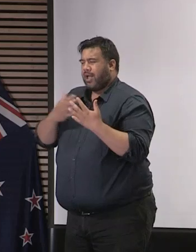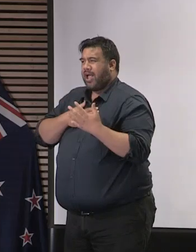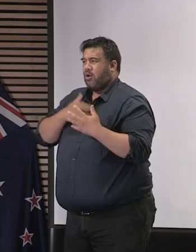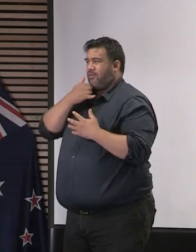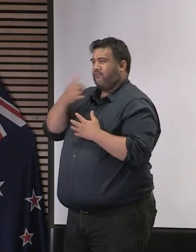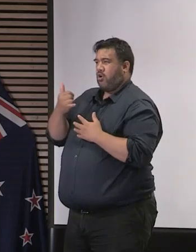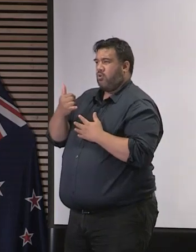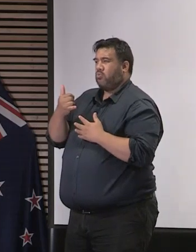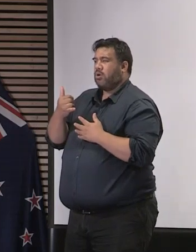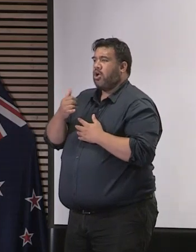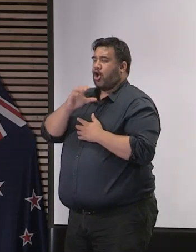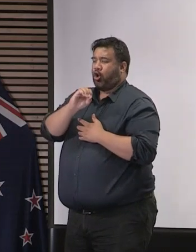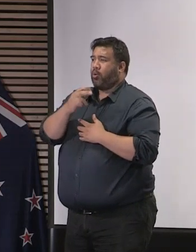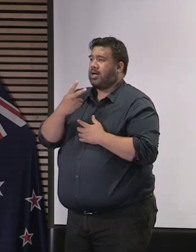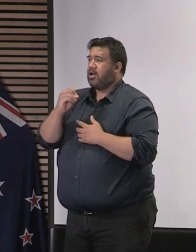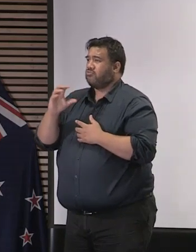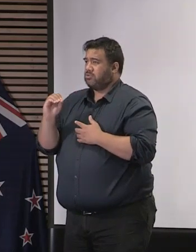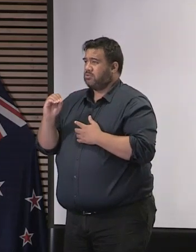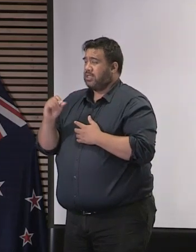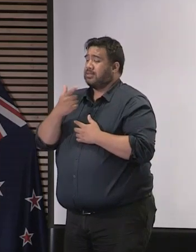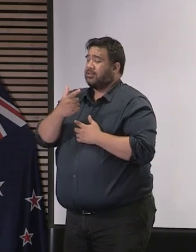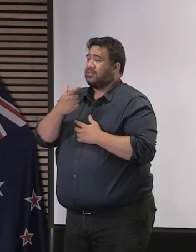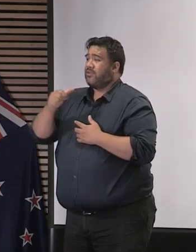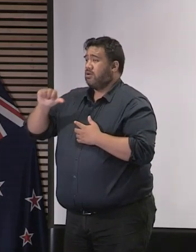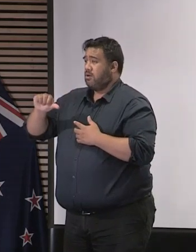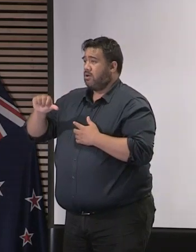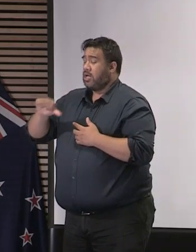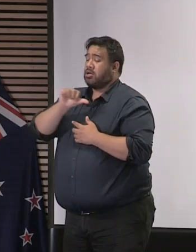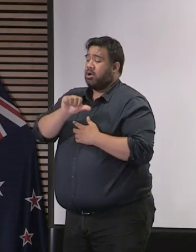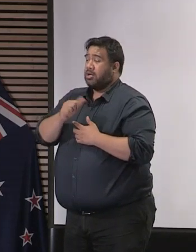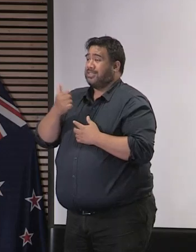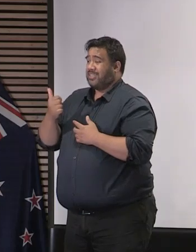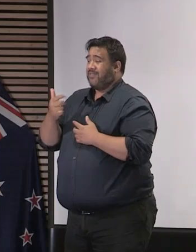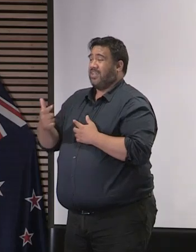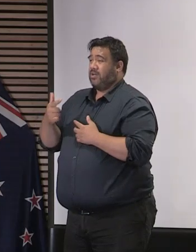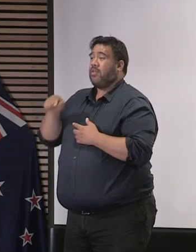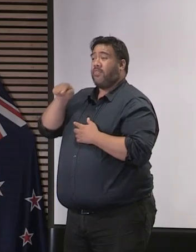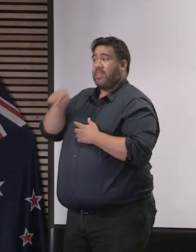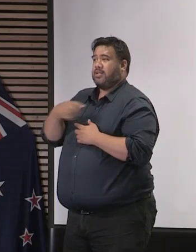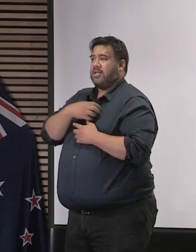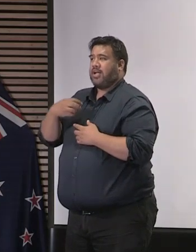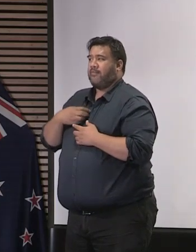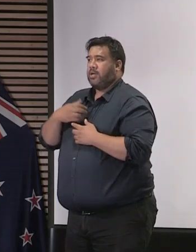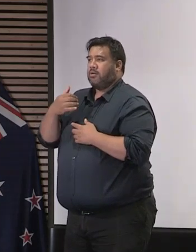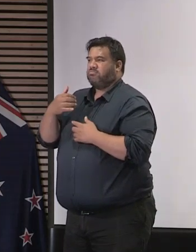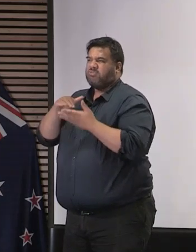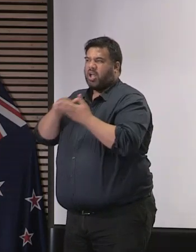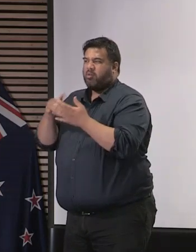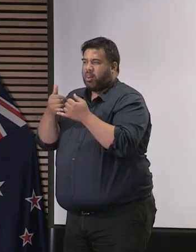finding out what you need should be the